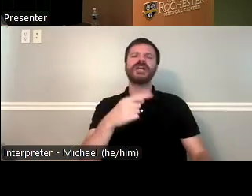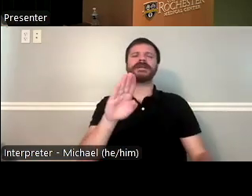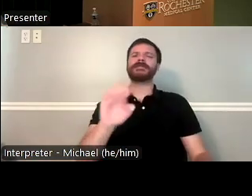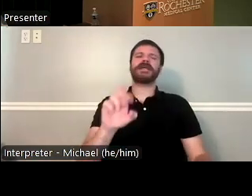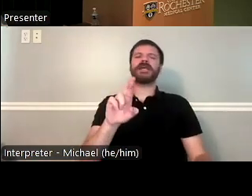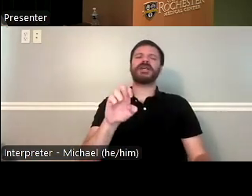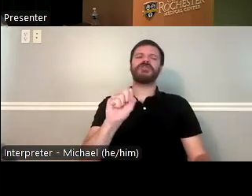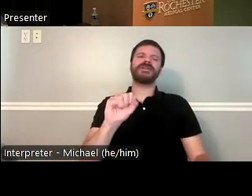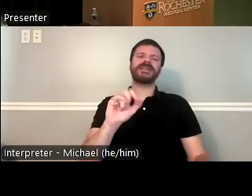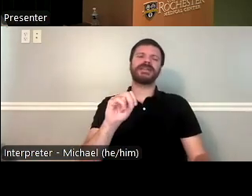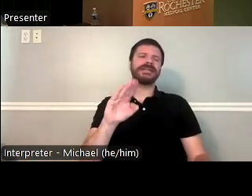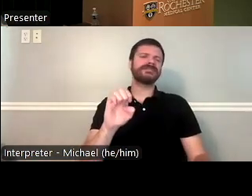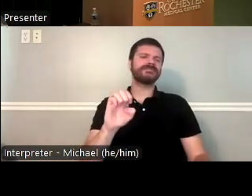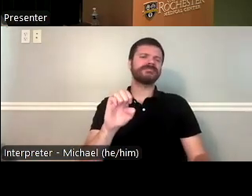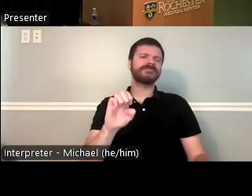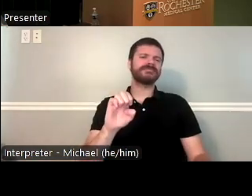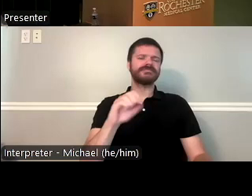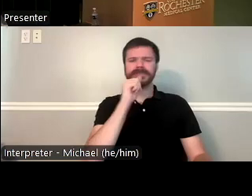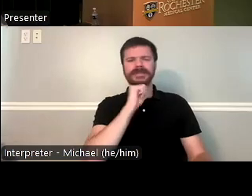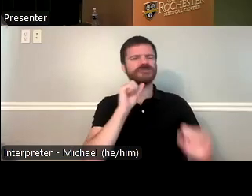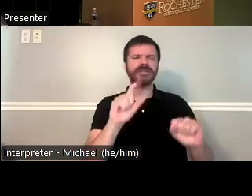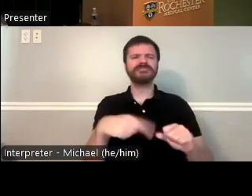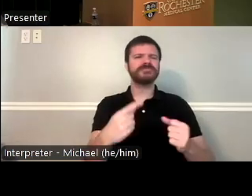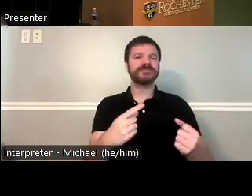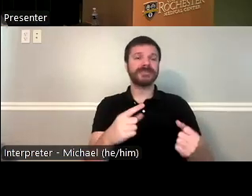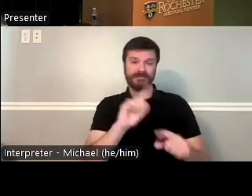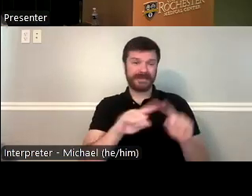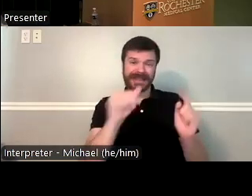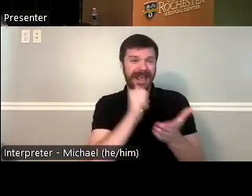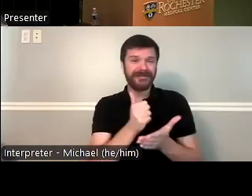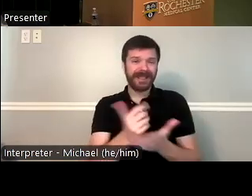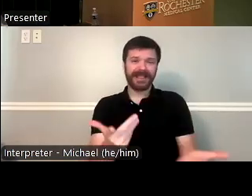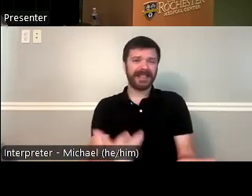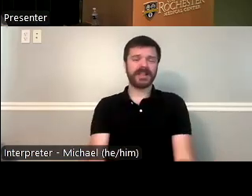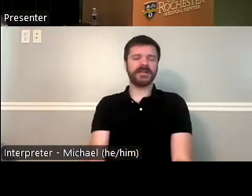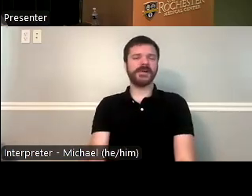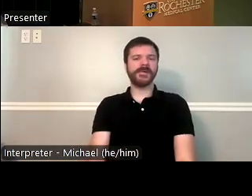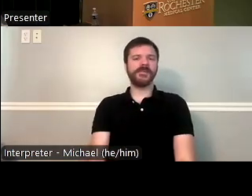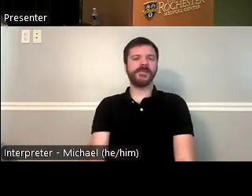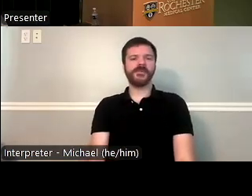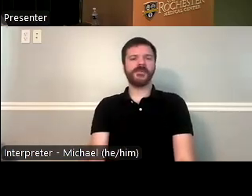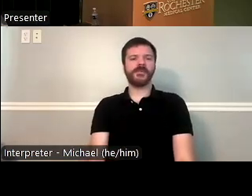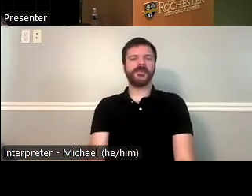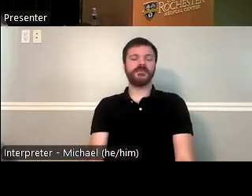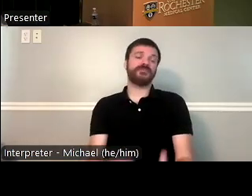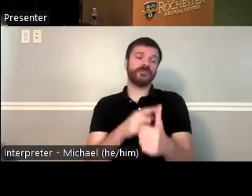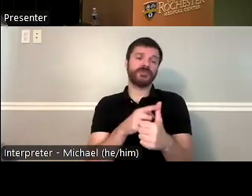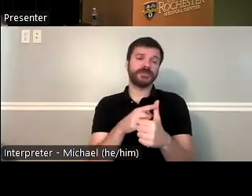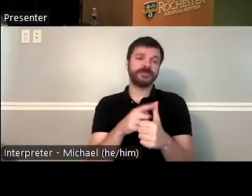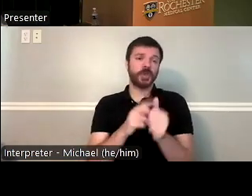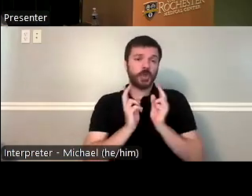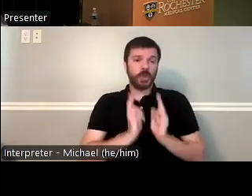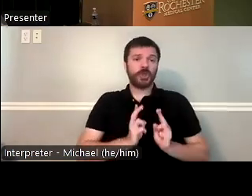you can get through it and that's not helpful um and first of all human resilience is nurtured in